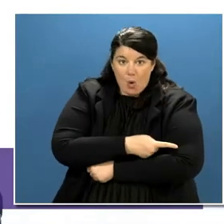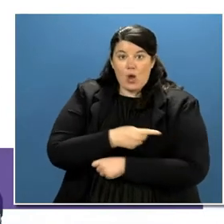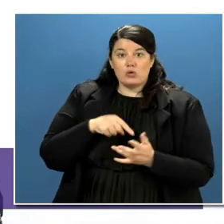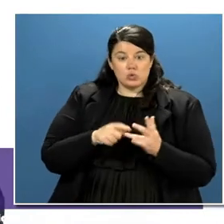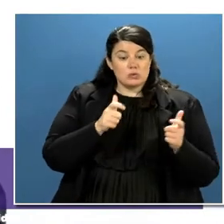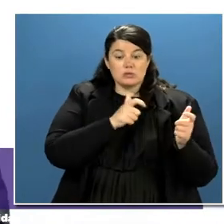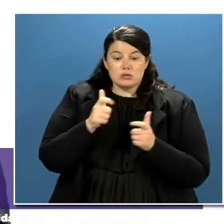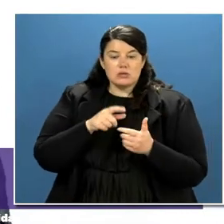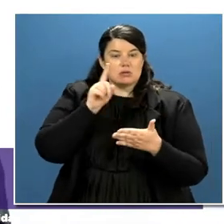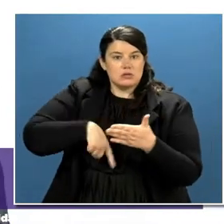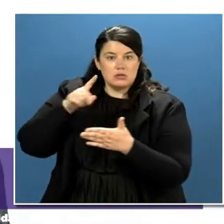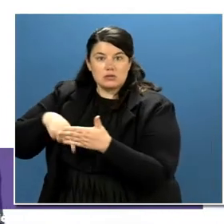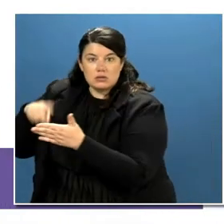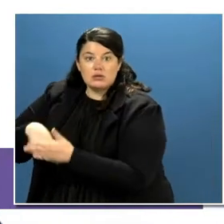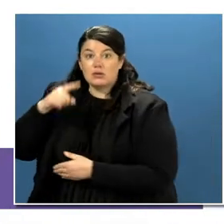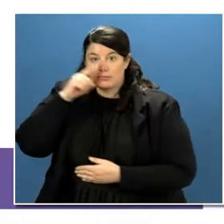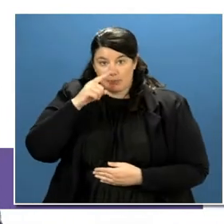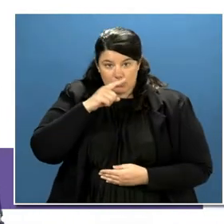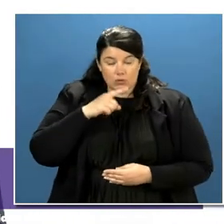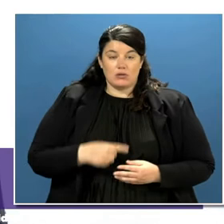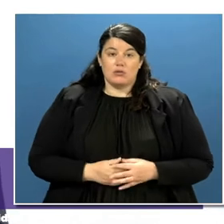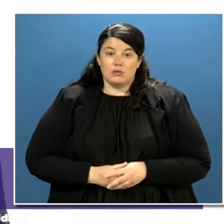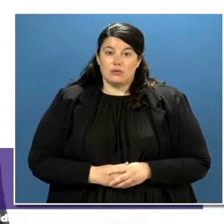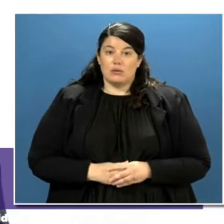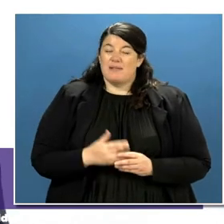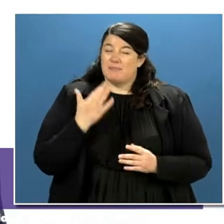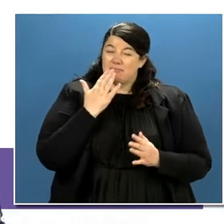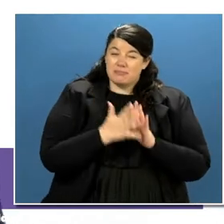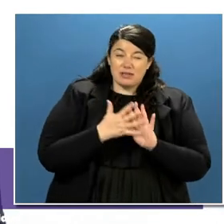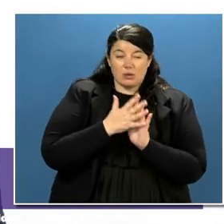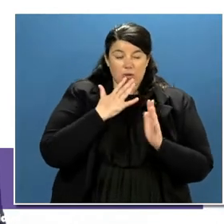these issues so that where we had egregious human rights issues, or